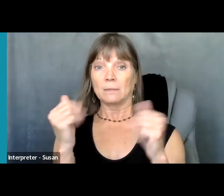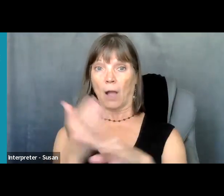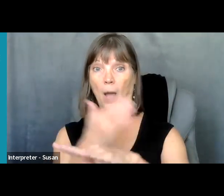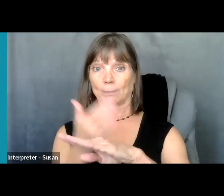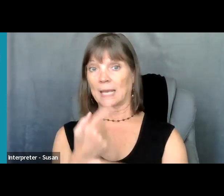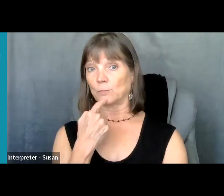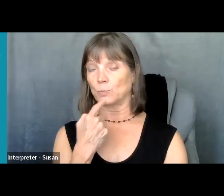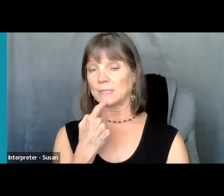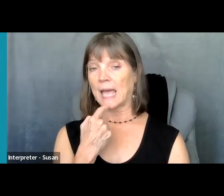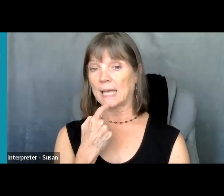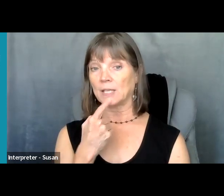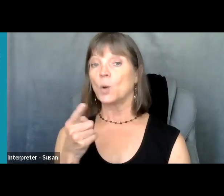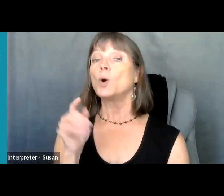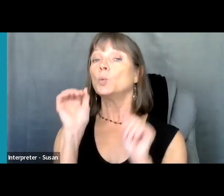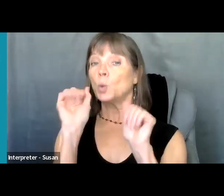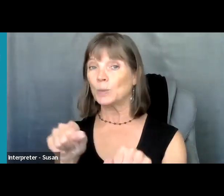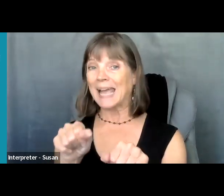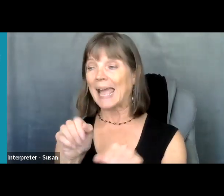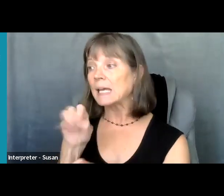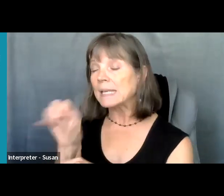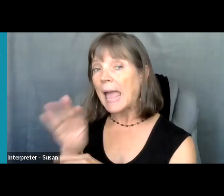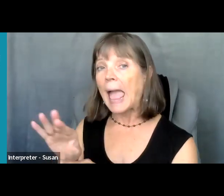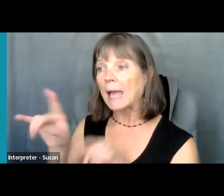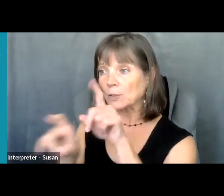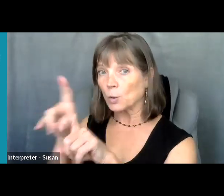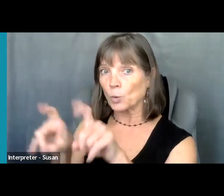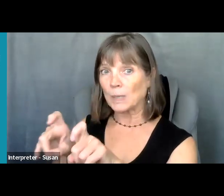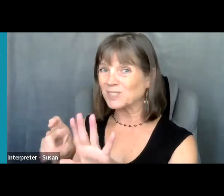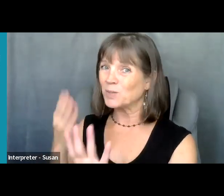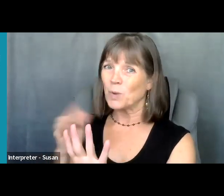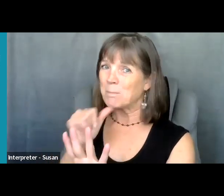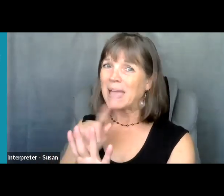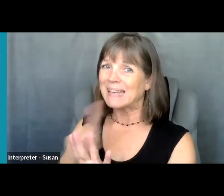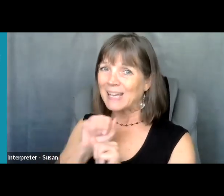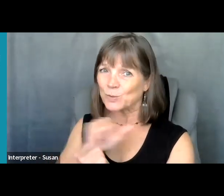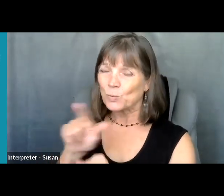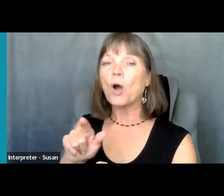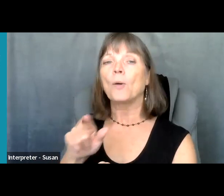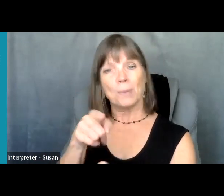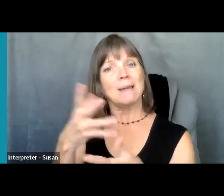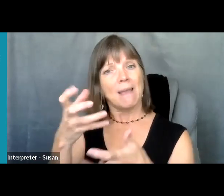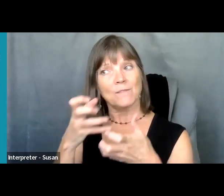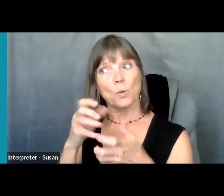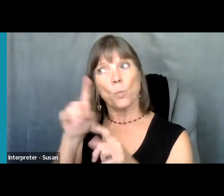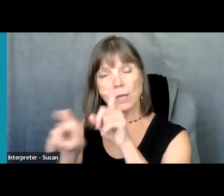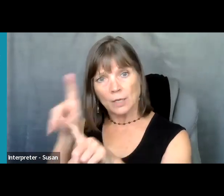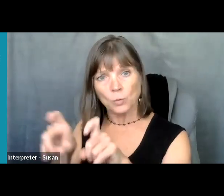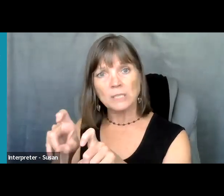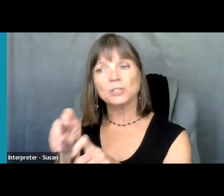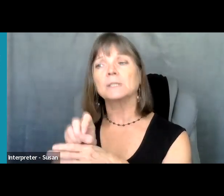Kelly Crosbie (she/her): you can put questions in the chat. We might not get to them all today, but feel free to put your questions in the chat, and we will try to answer what we can.